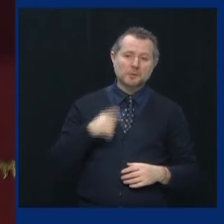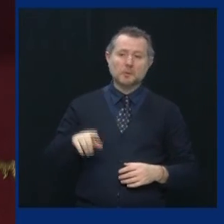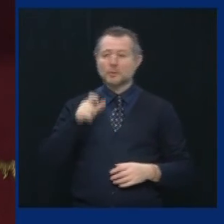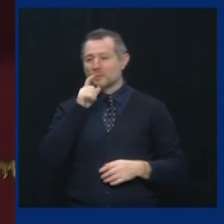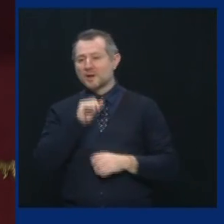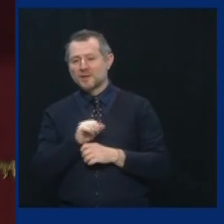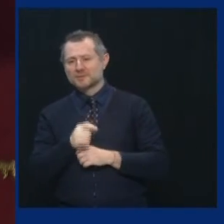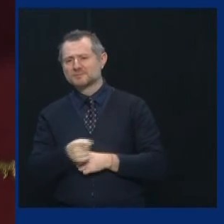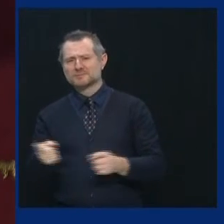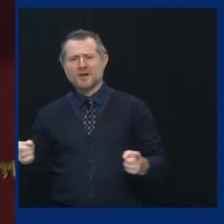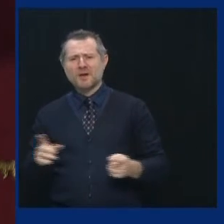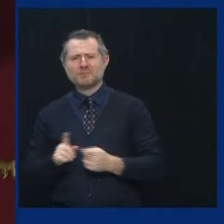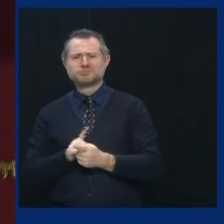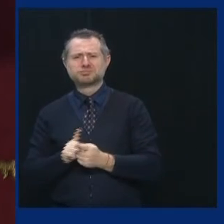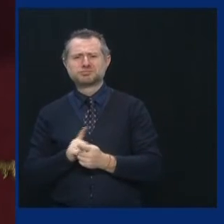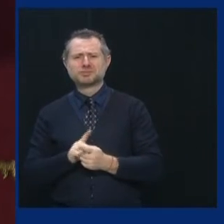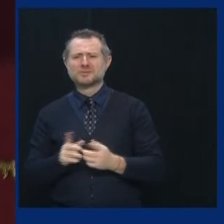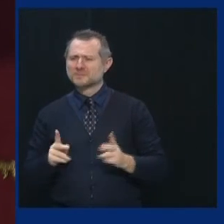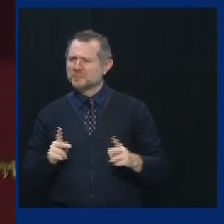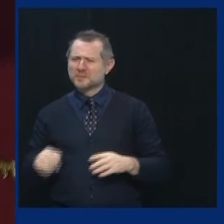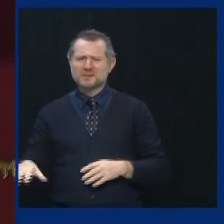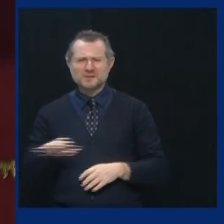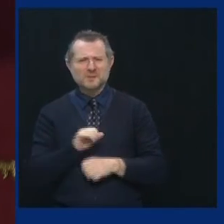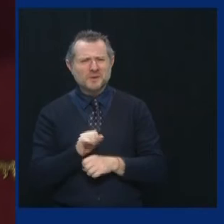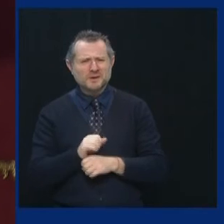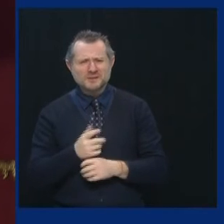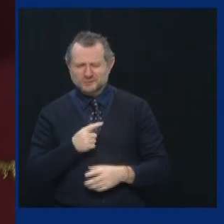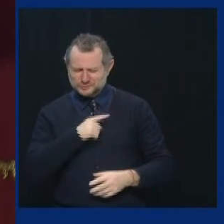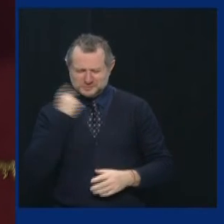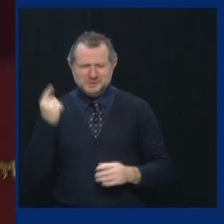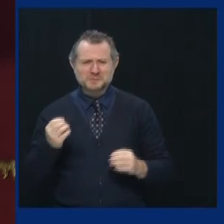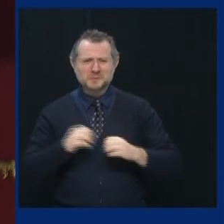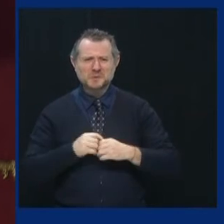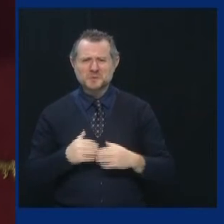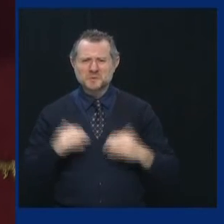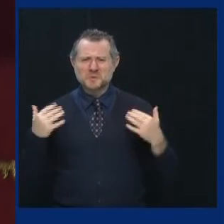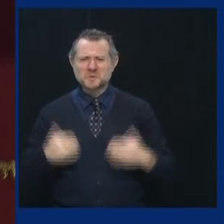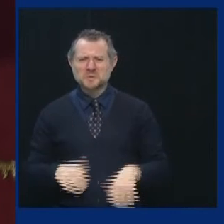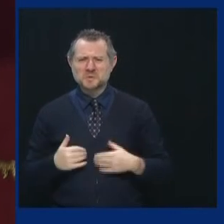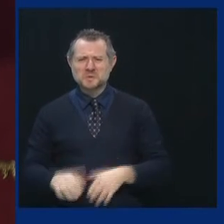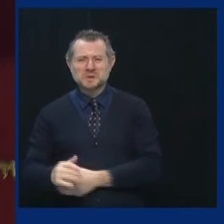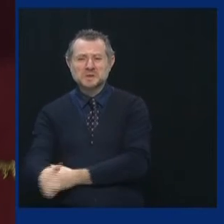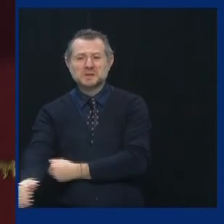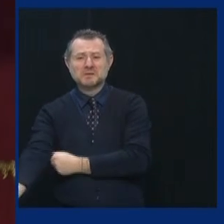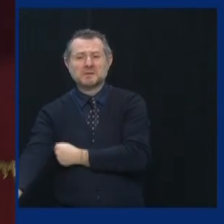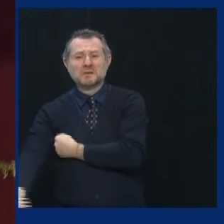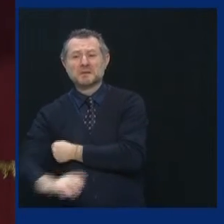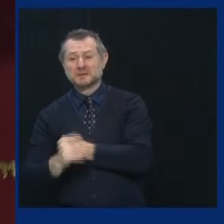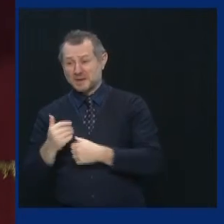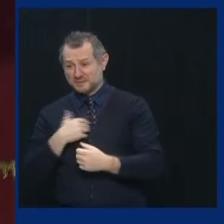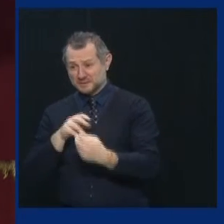WHETHER IT'S IN THE H & H SYSTEM OR ANY OF THE OTHER HOSPITALS THEY ARE THE FRONT-FACING